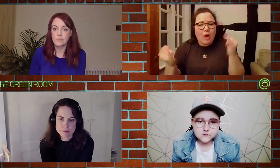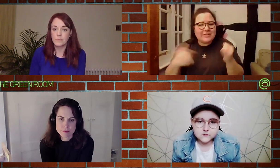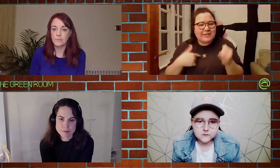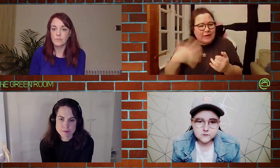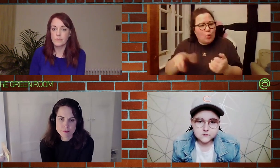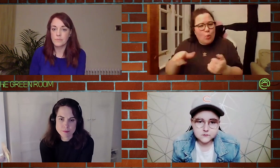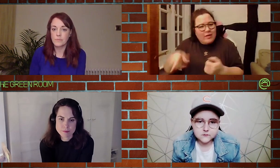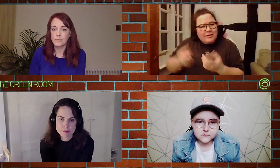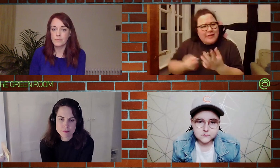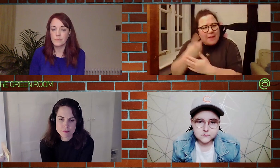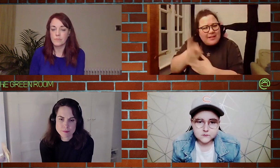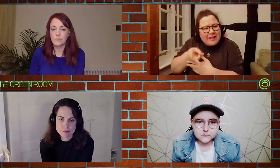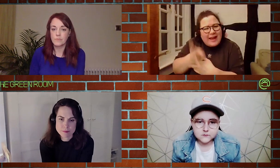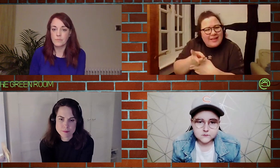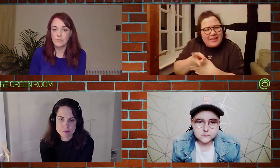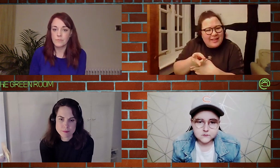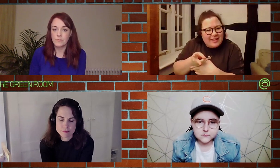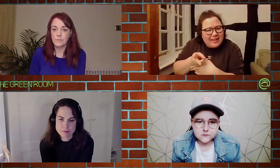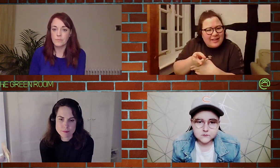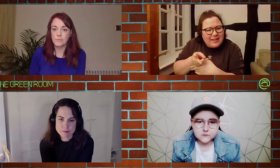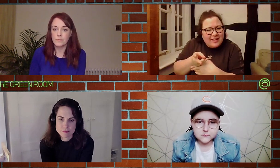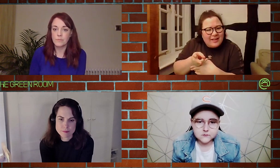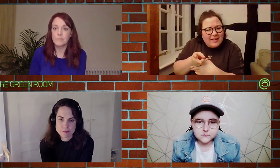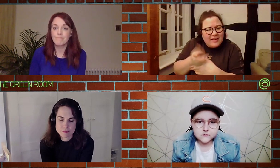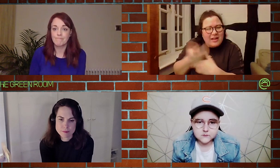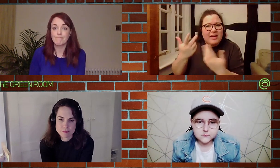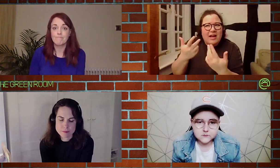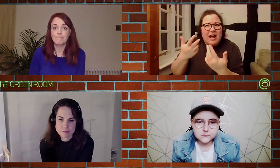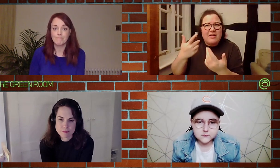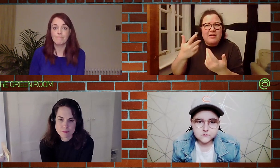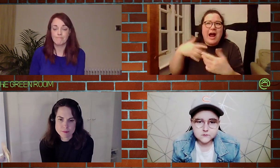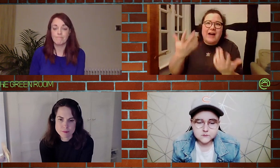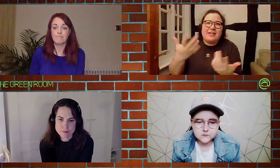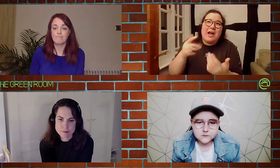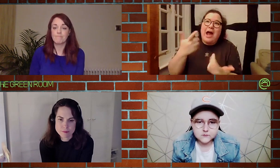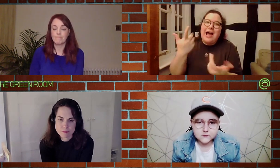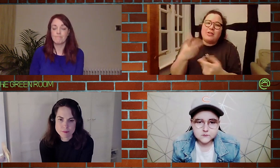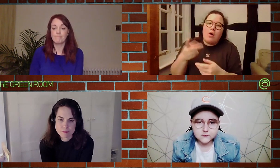that a bad counsellor can make things worse and I didn't actually want that to happen again